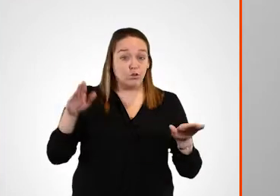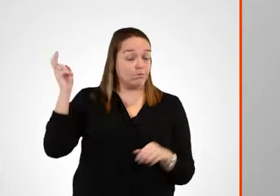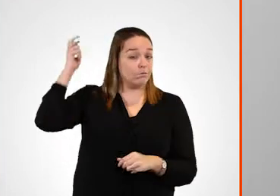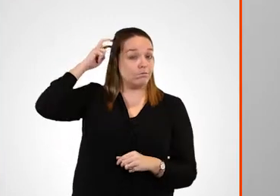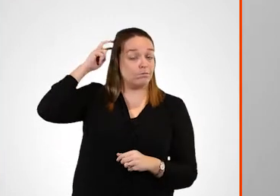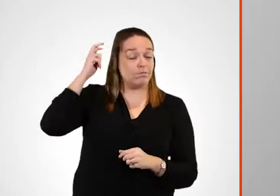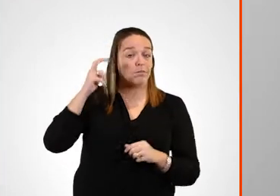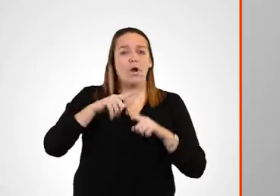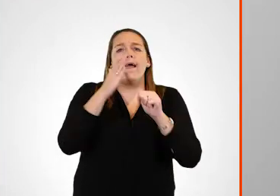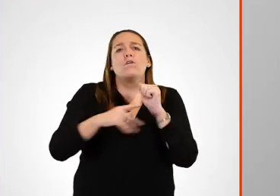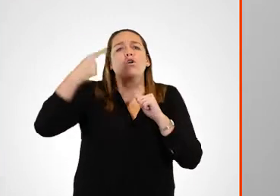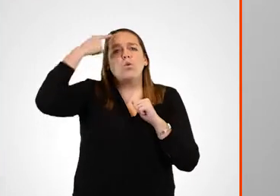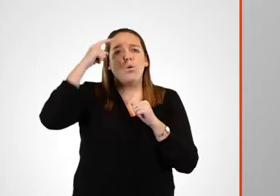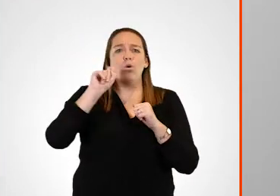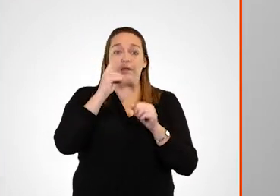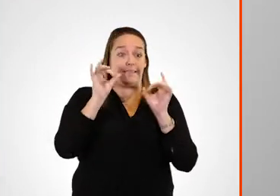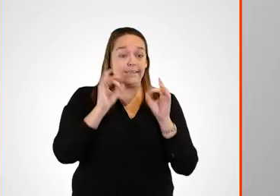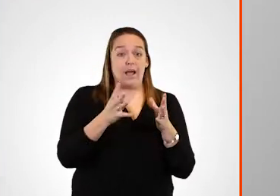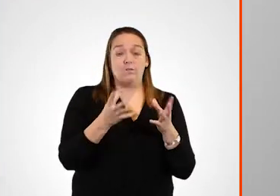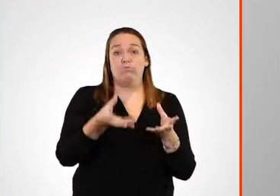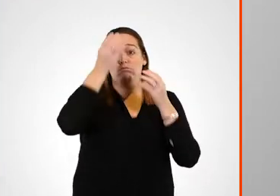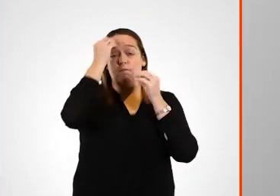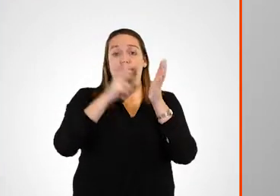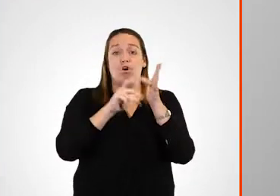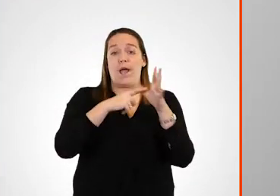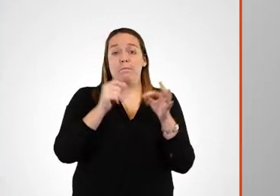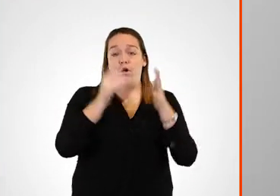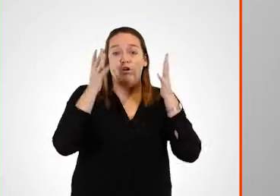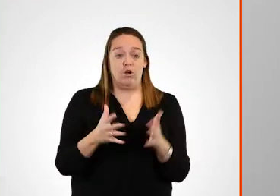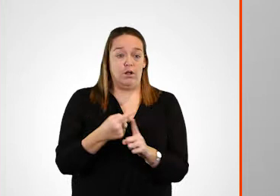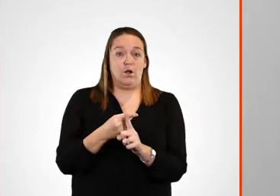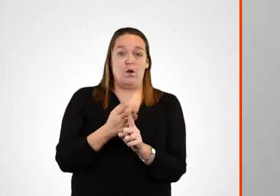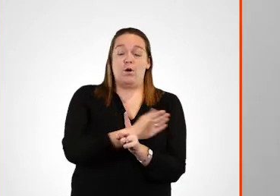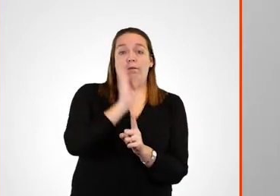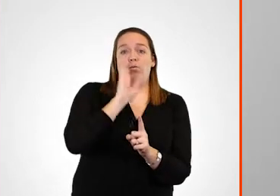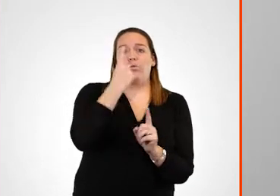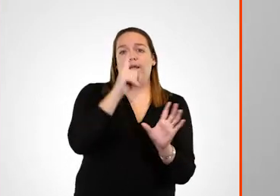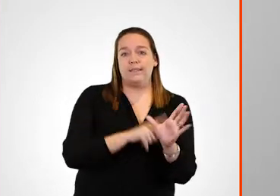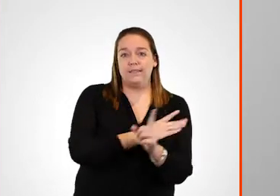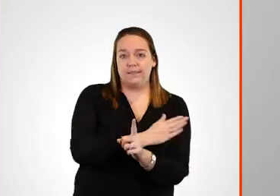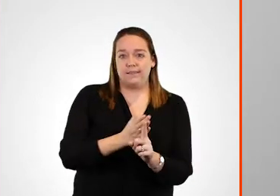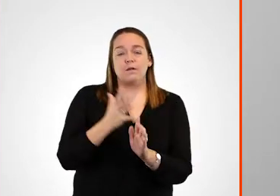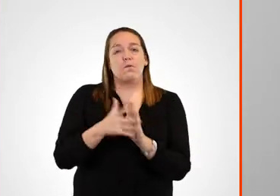would be increasing their vocabularies so much and so we scheduled that test